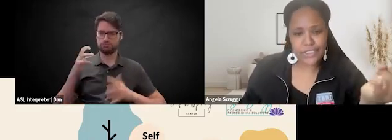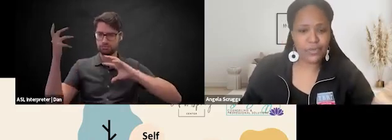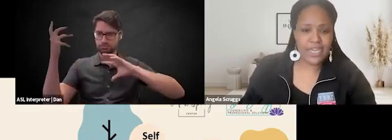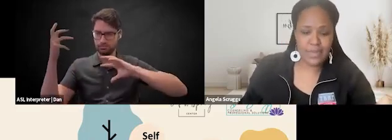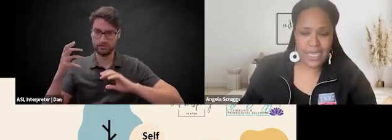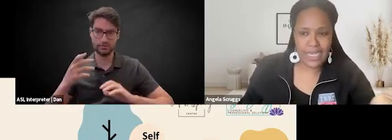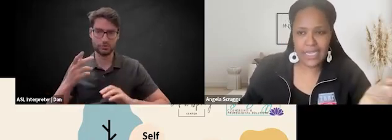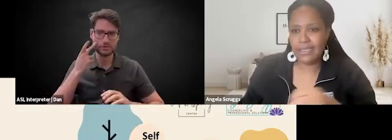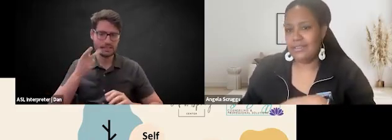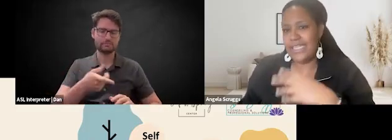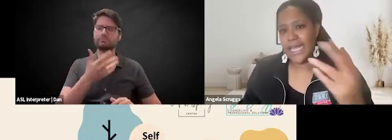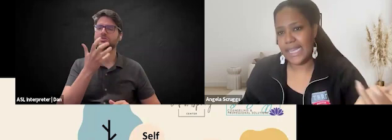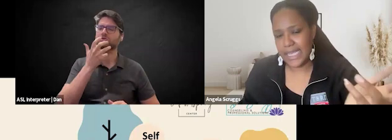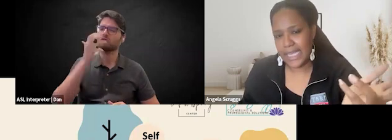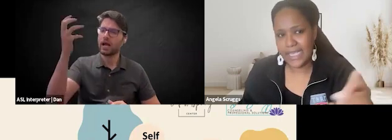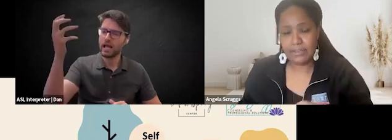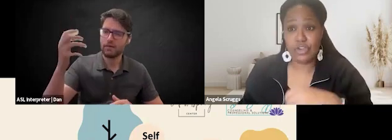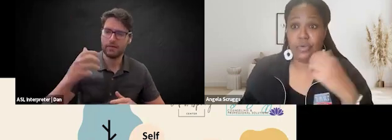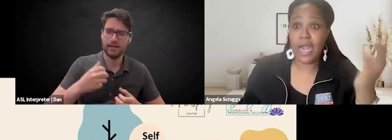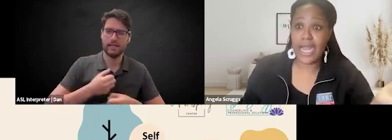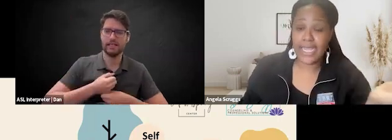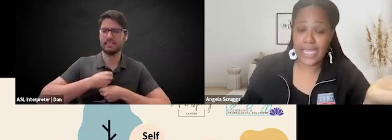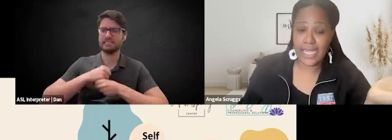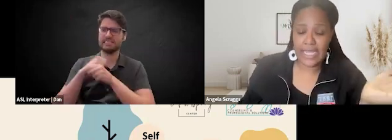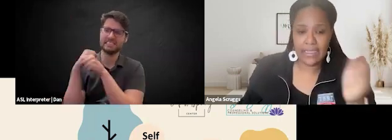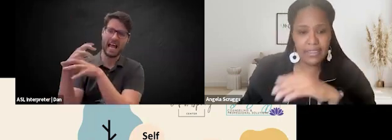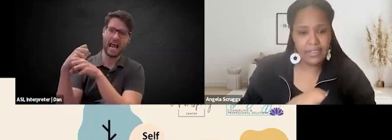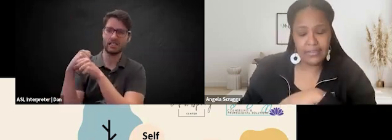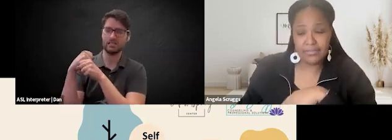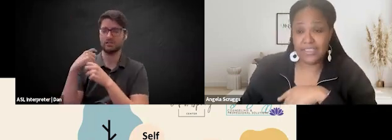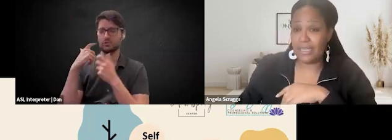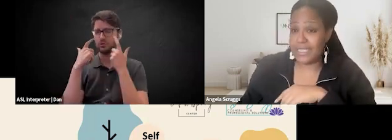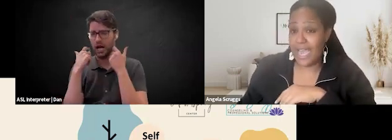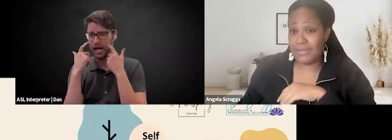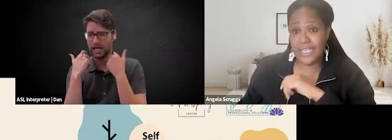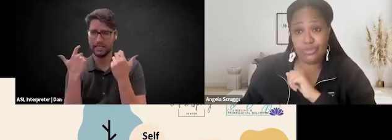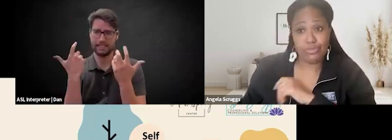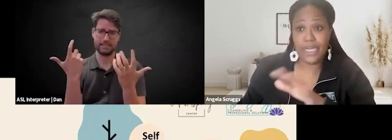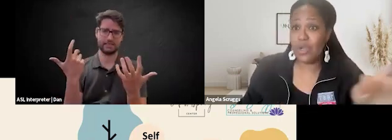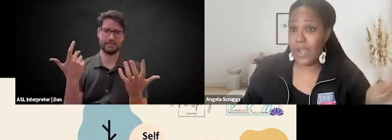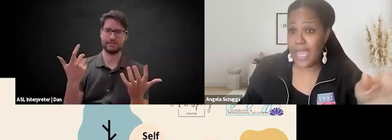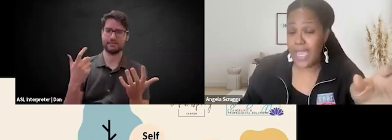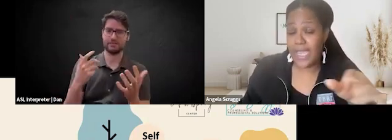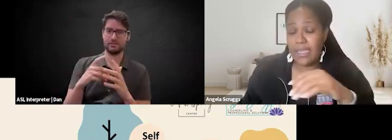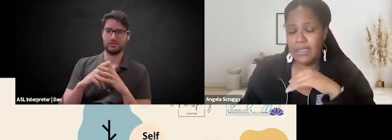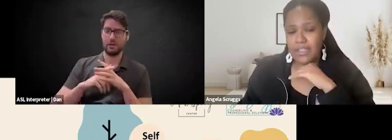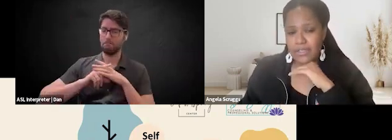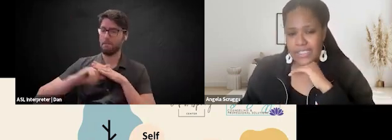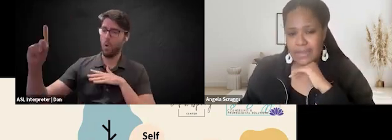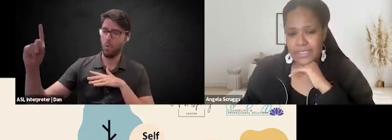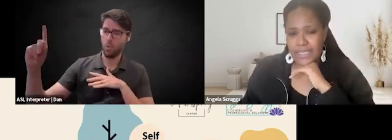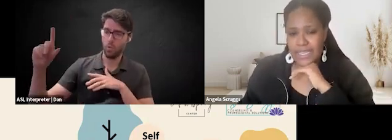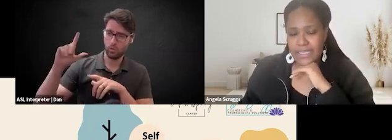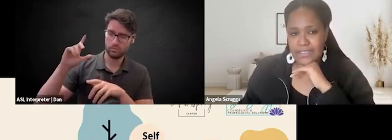Screaming, yelling, crying. Sometimes kids running away, those types of things.